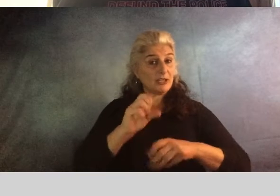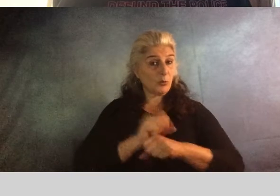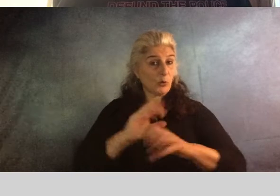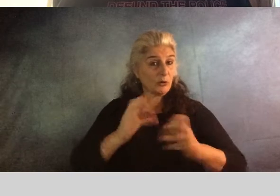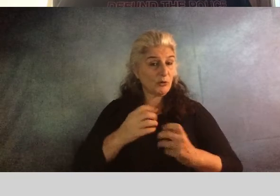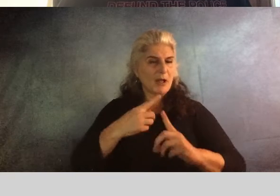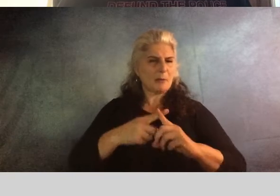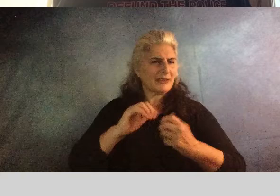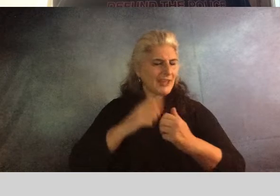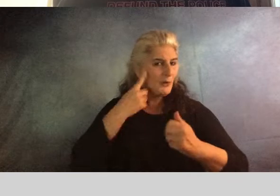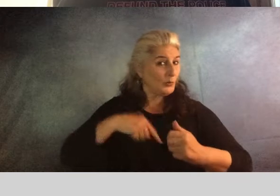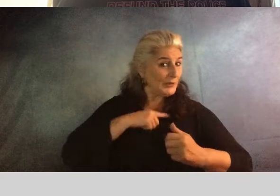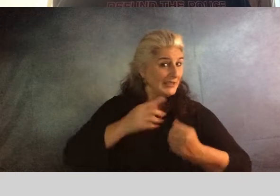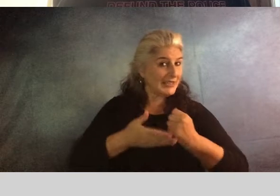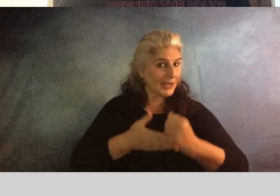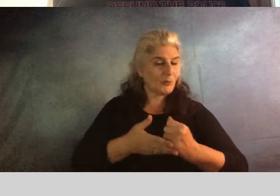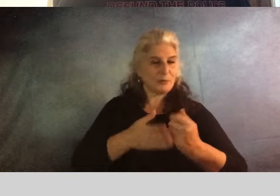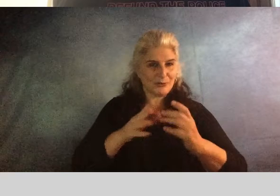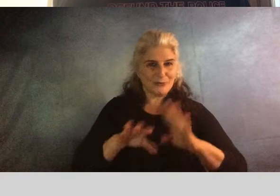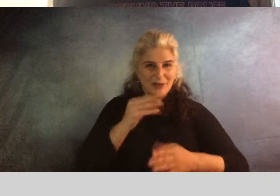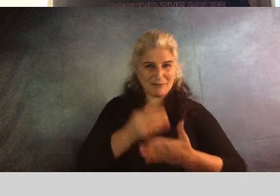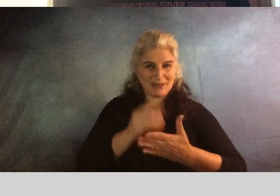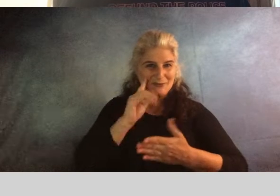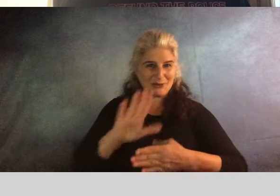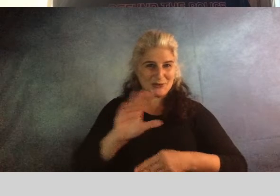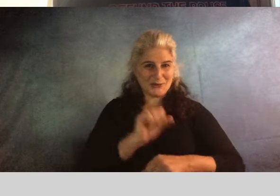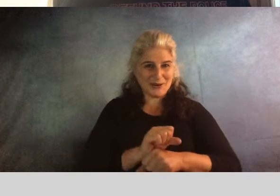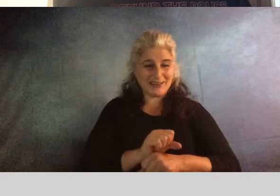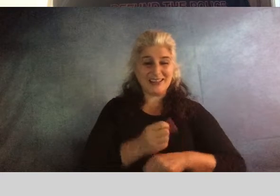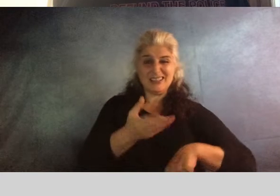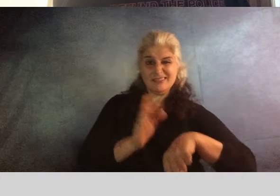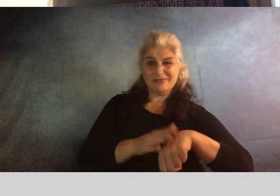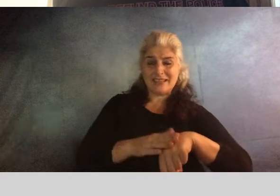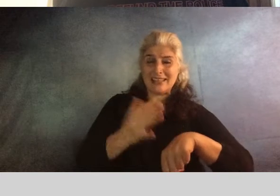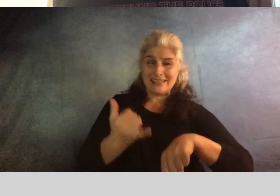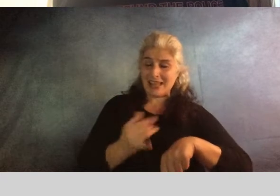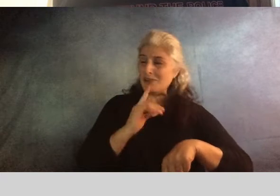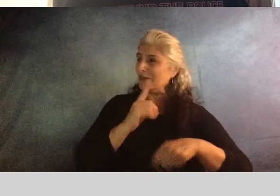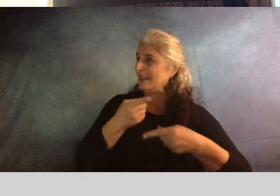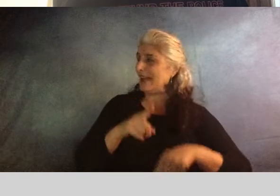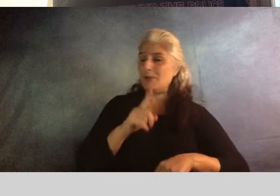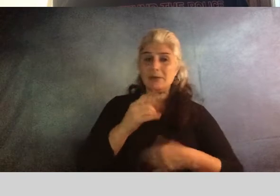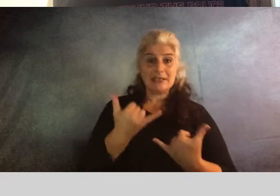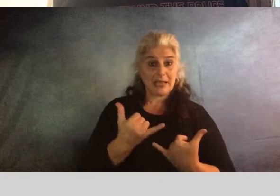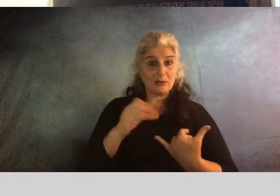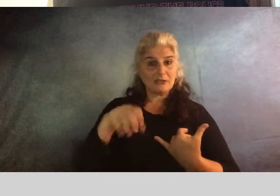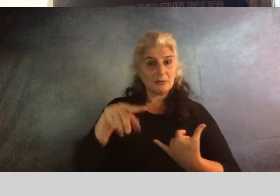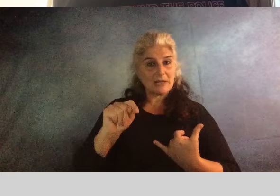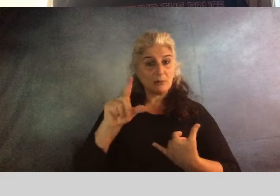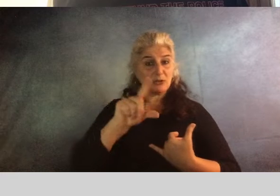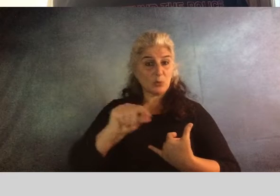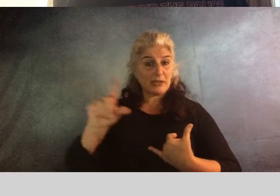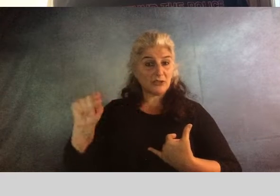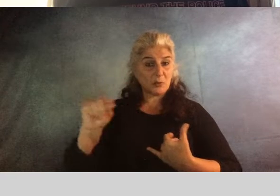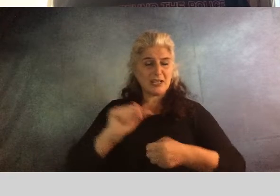First though, let's talk about some caveats. I'm giving this talk in September 2020. Coronavirus has ravaged the United States